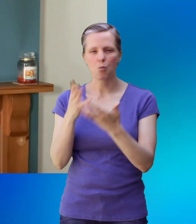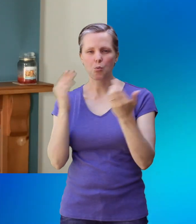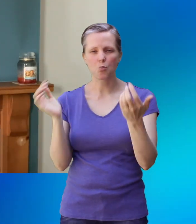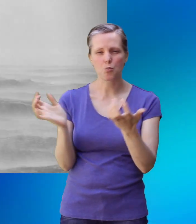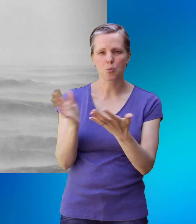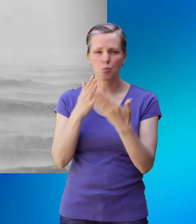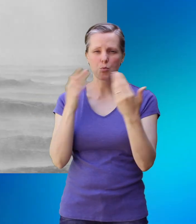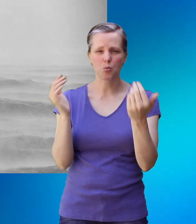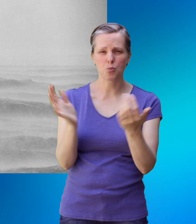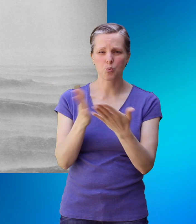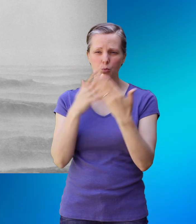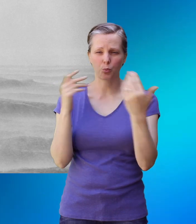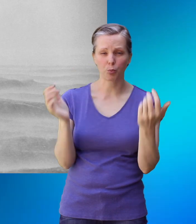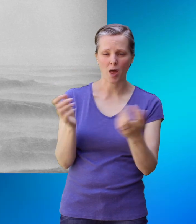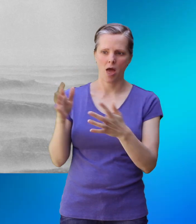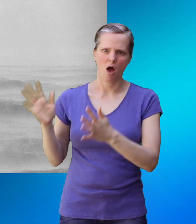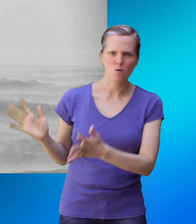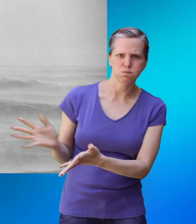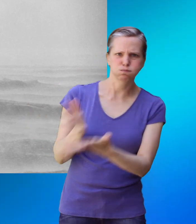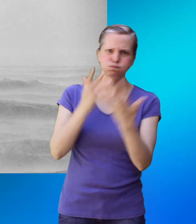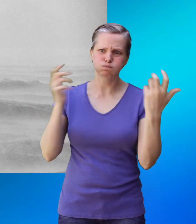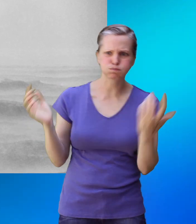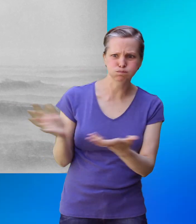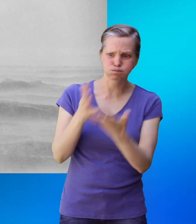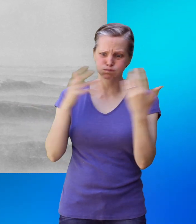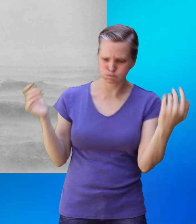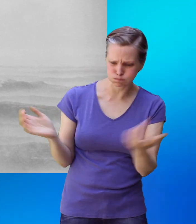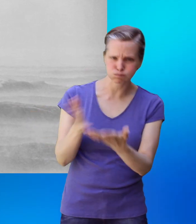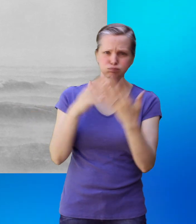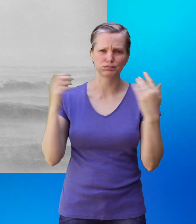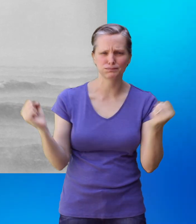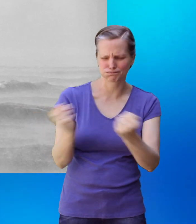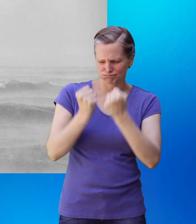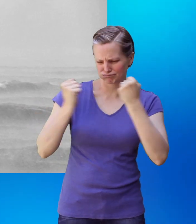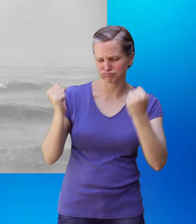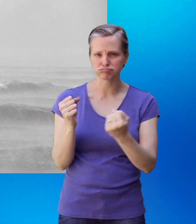first, but then getting stronger and stronger. The disciples who were